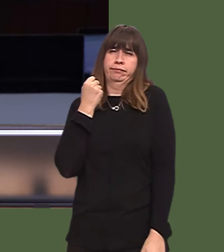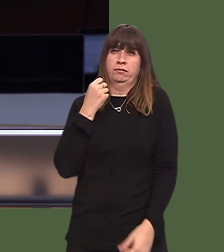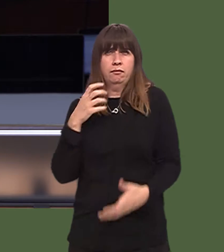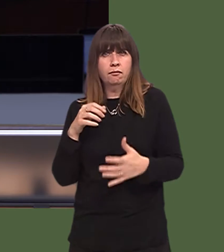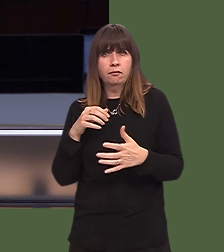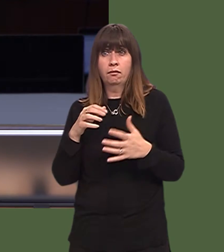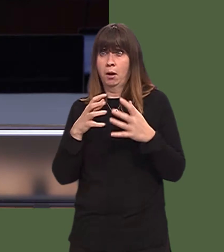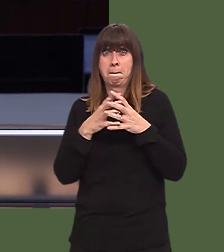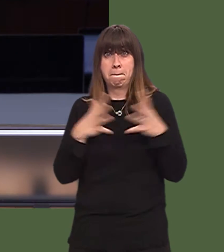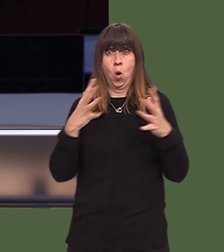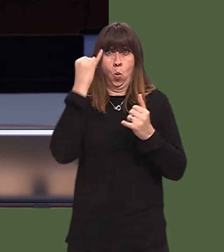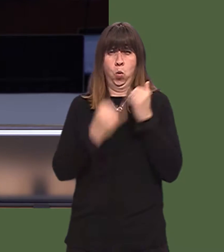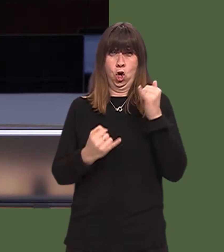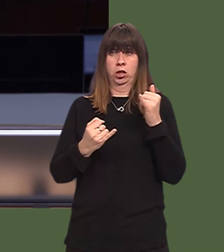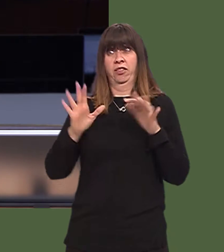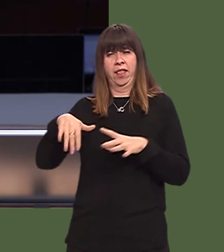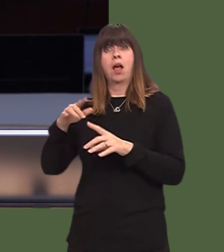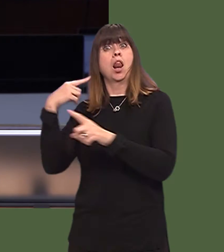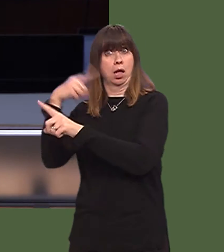growing in the UK outside of London?